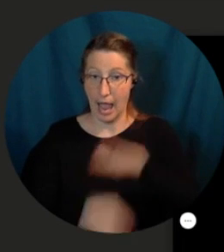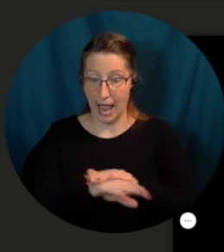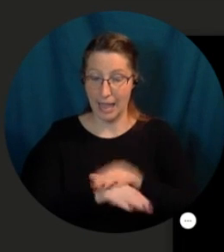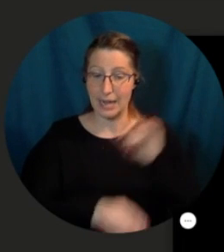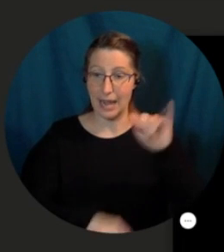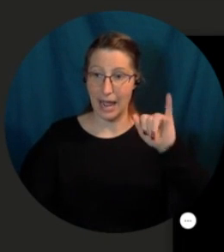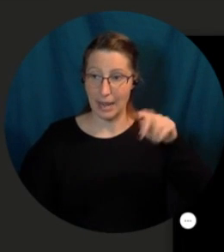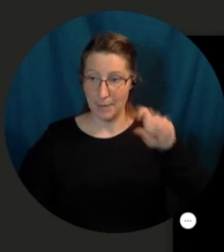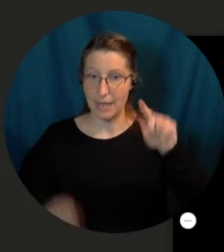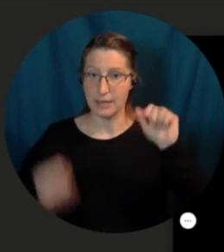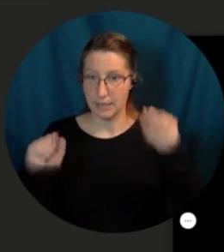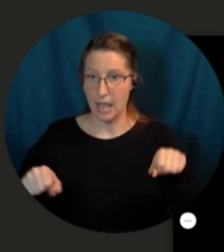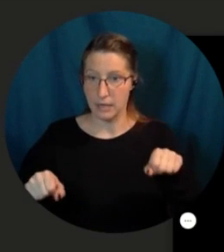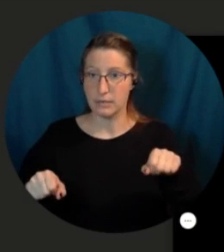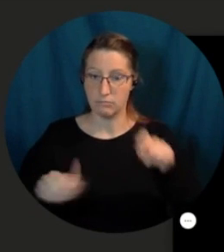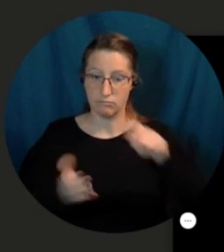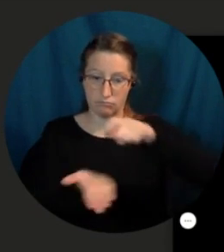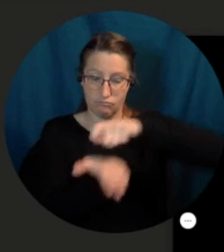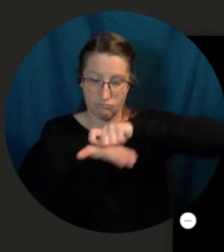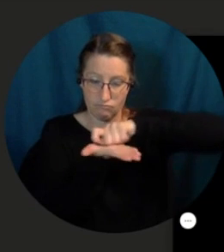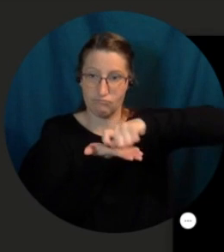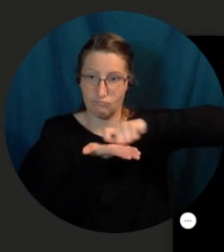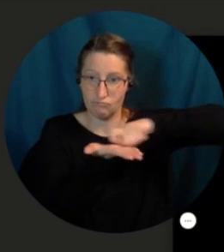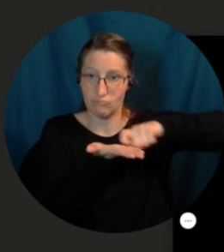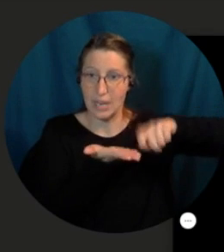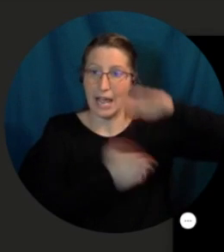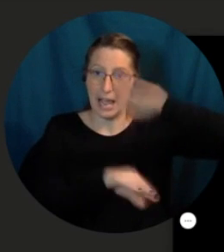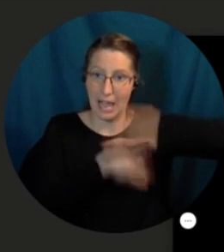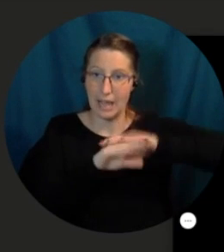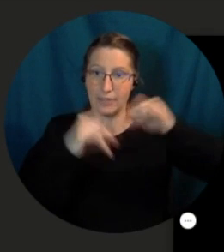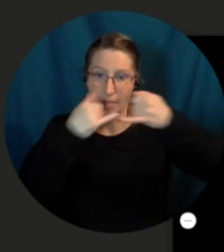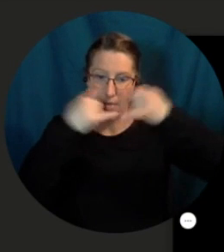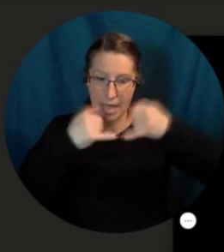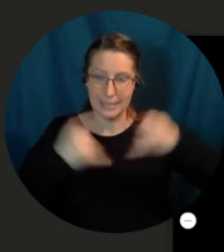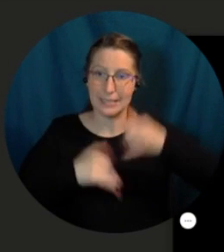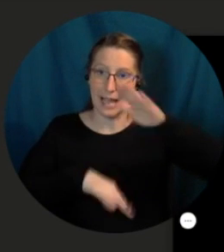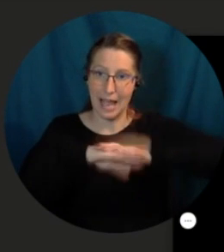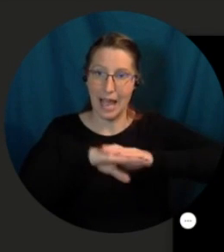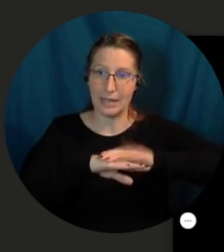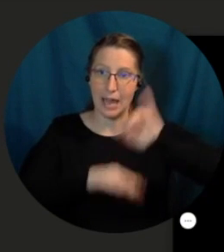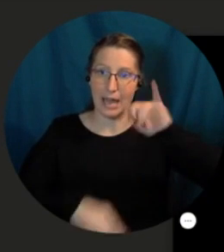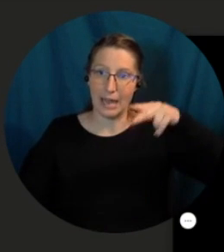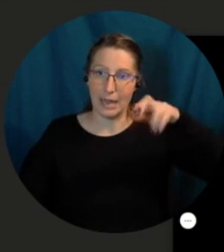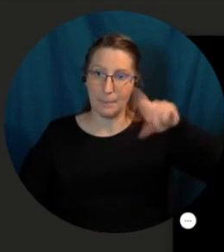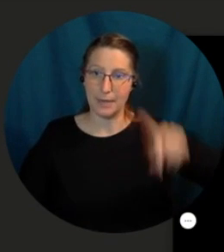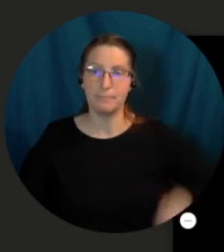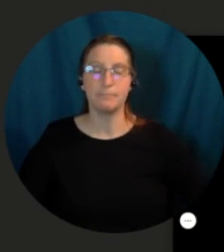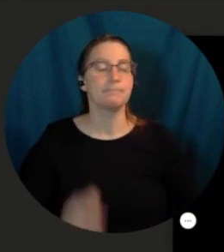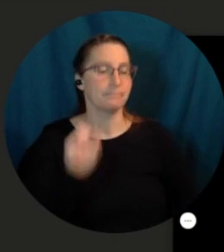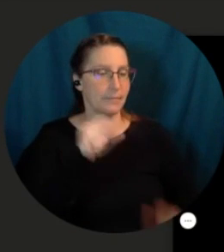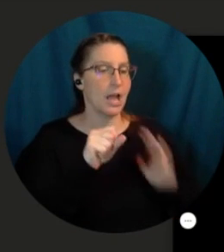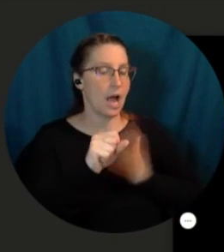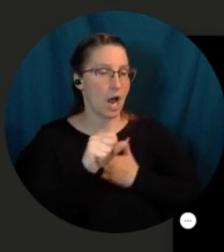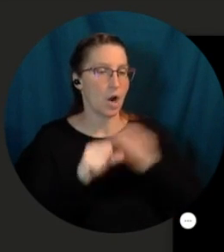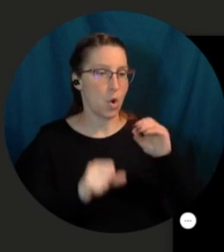this directly on the lines. Yeah. So our OT had given some of our students stylus.